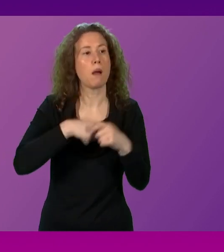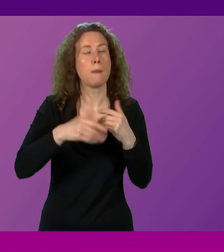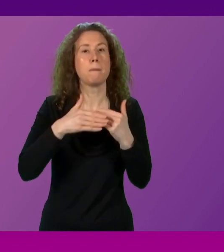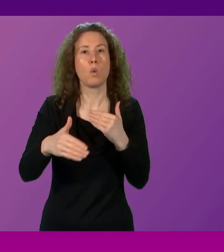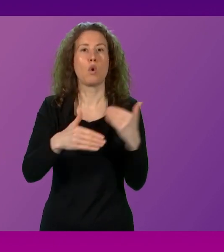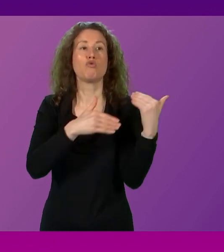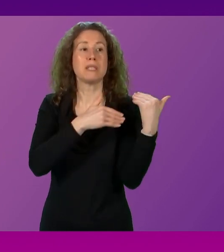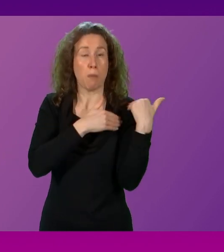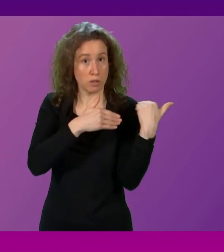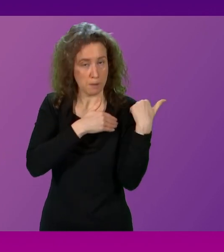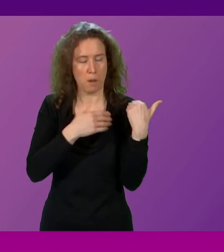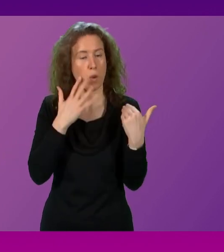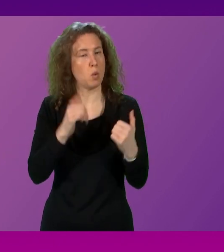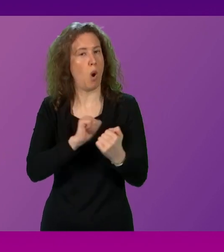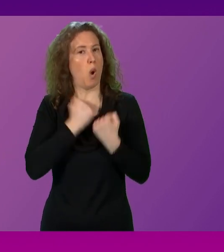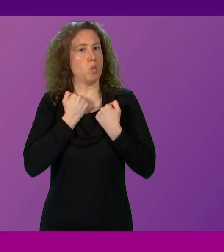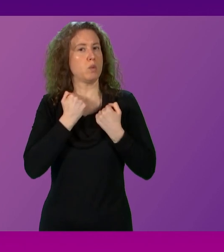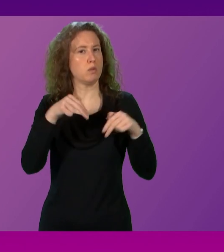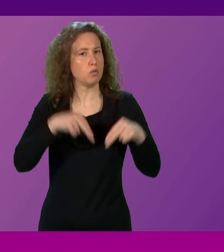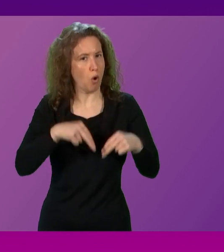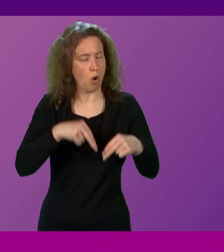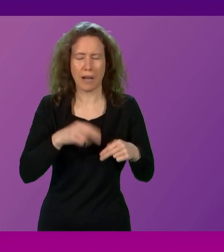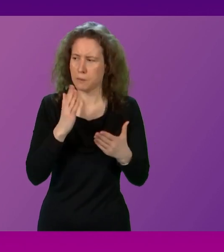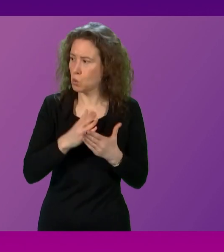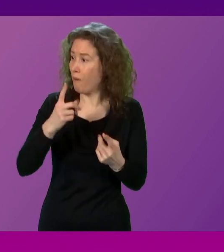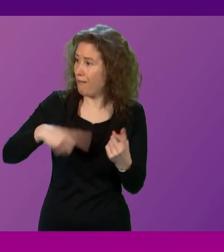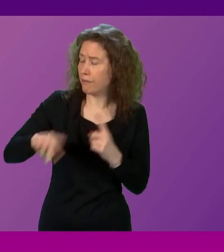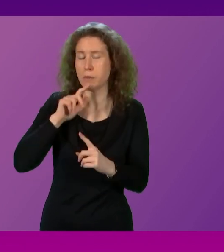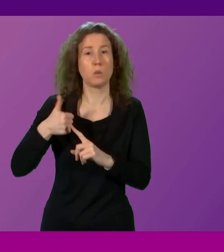a dog. I am sure that the bill will have strong support from all parties right across the chamber.